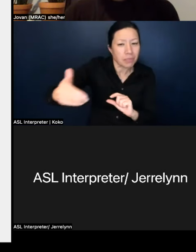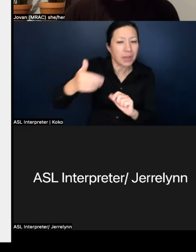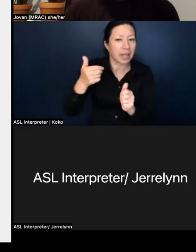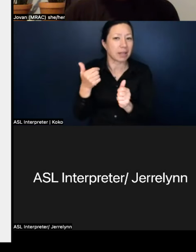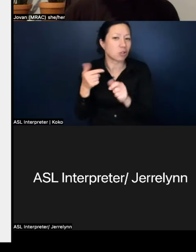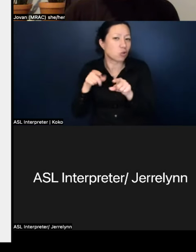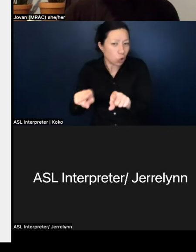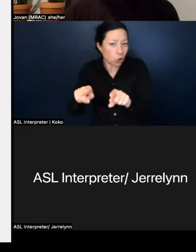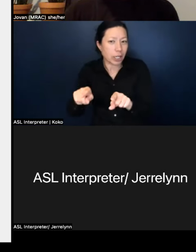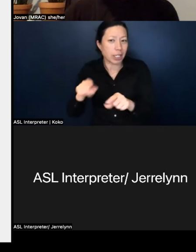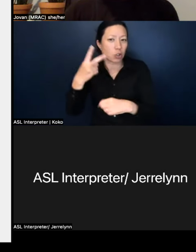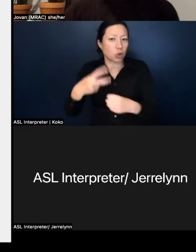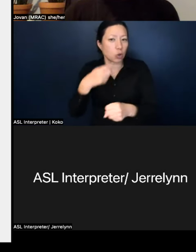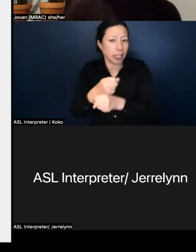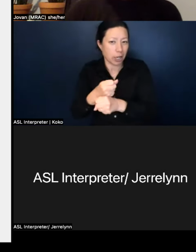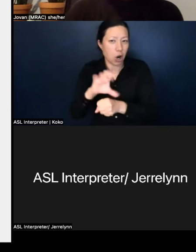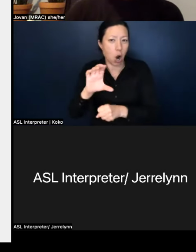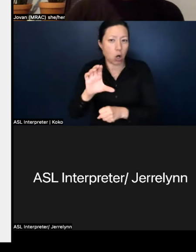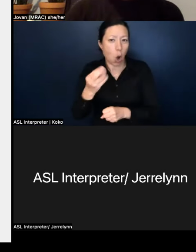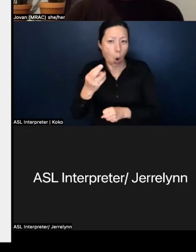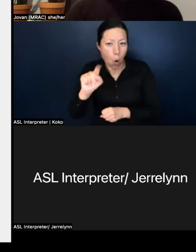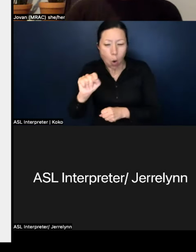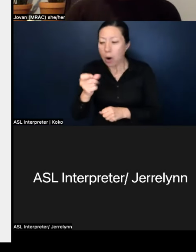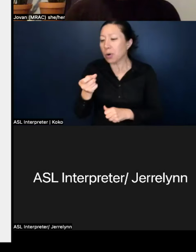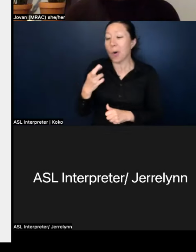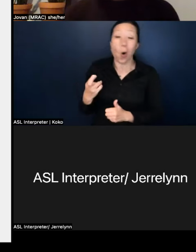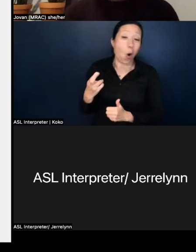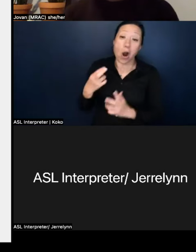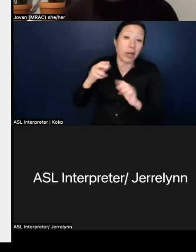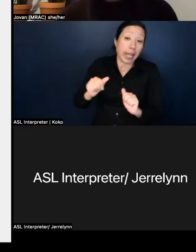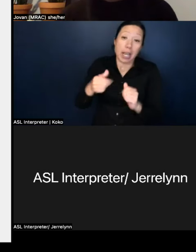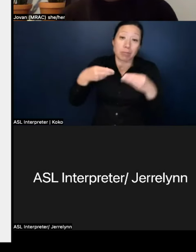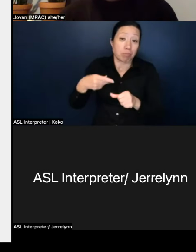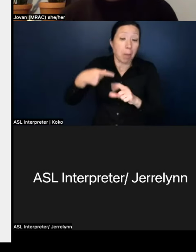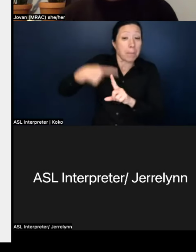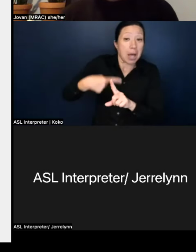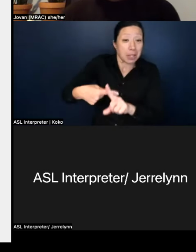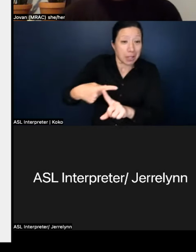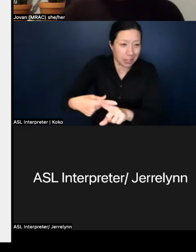They will also be required to attend six scheduled networking lunch hour meetings.